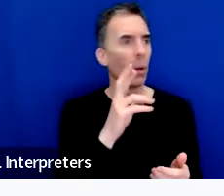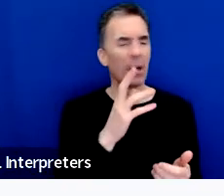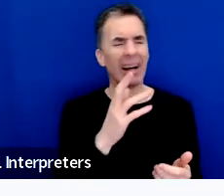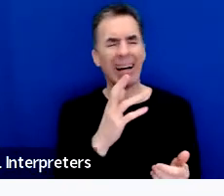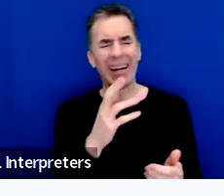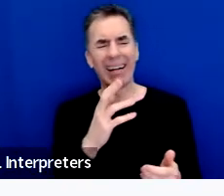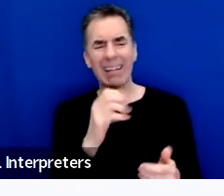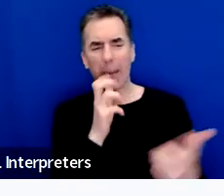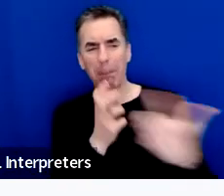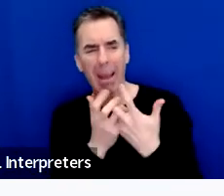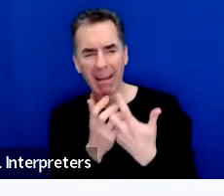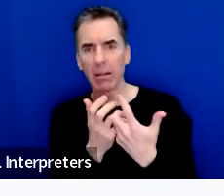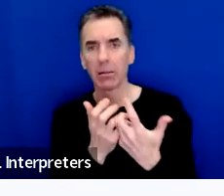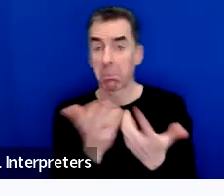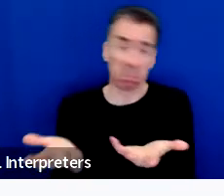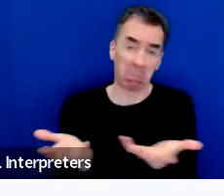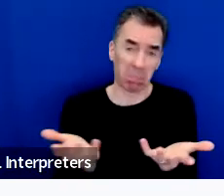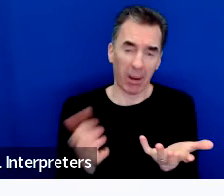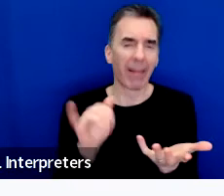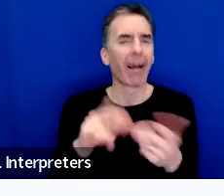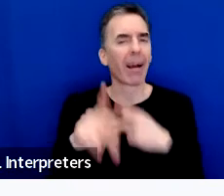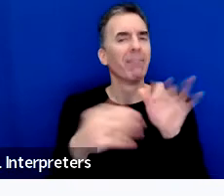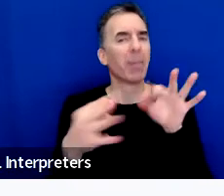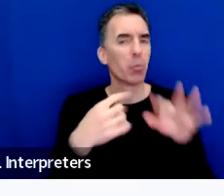But that's also good, good feedback for us to know as well.